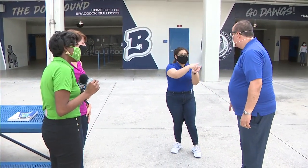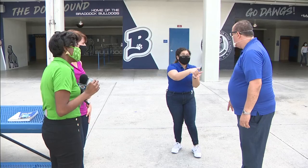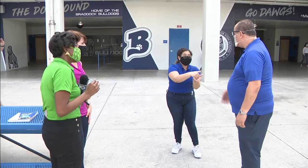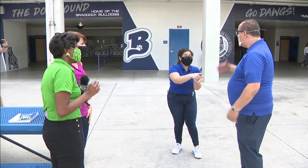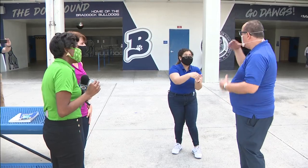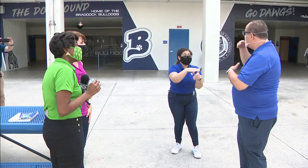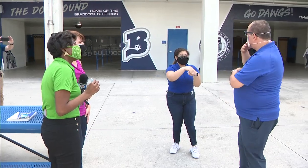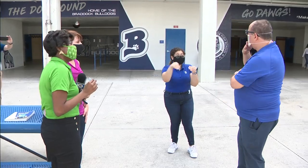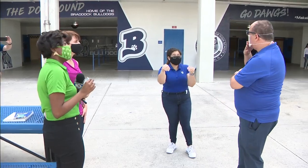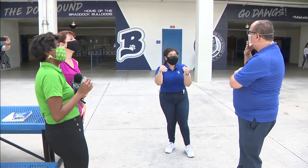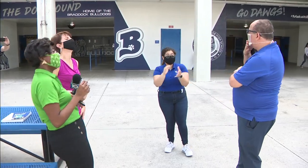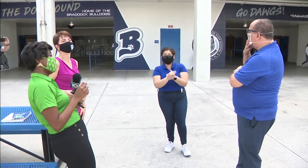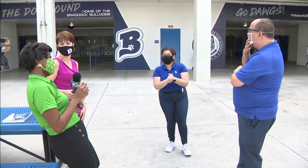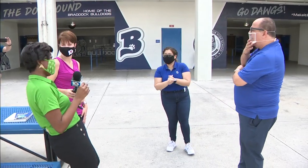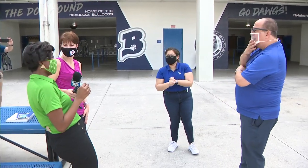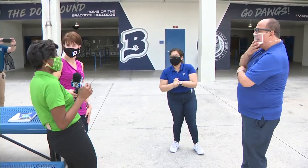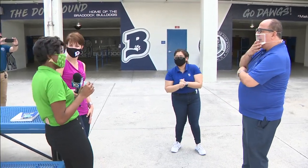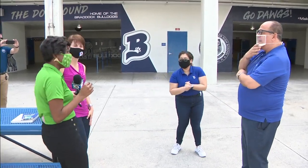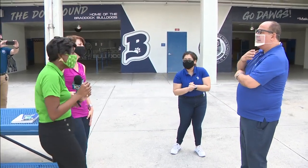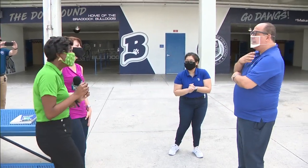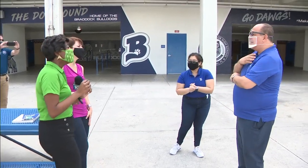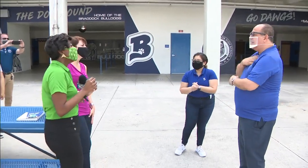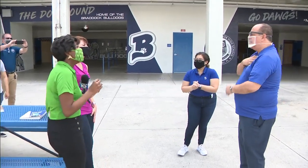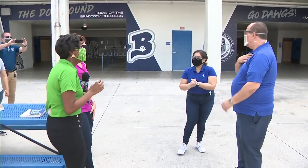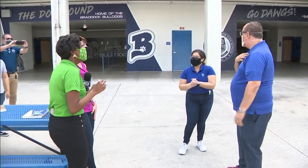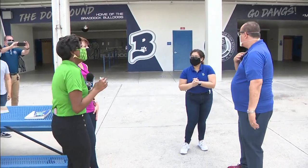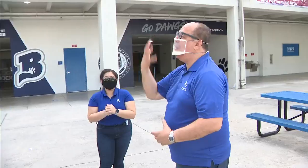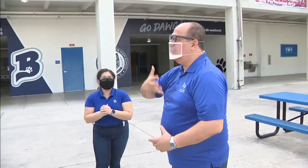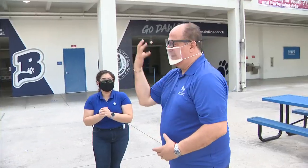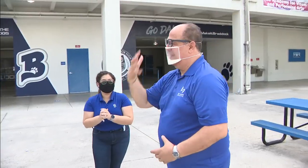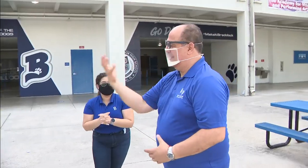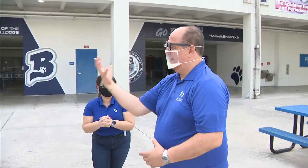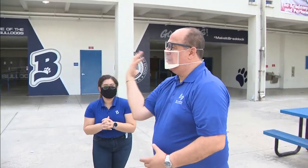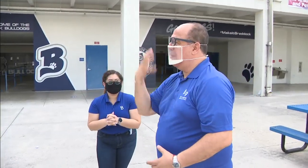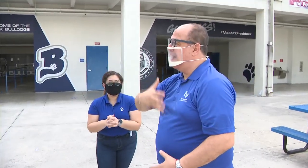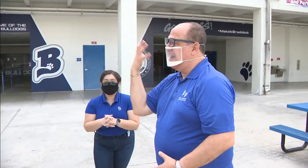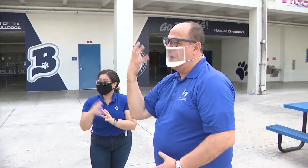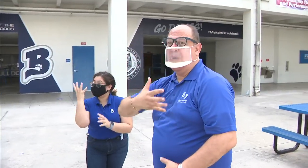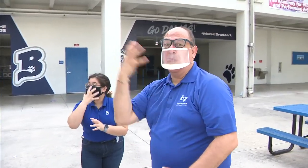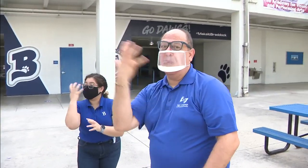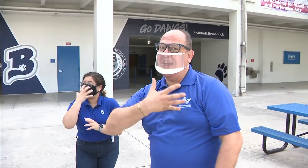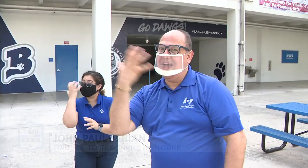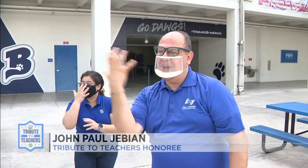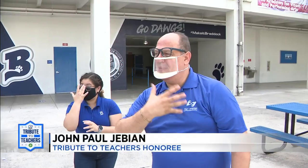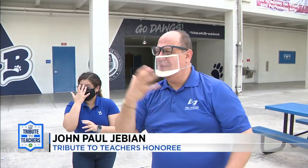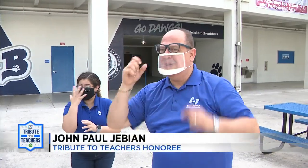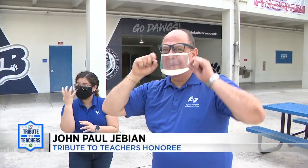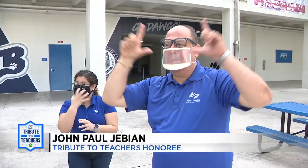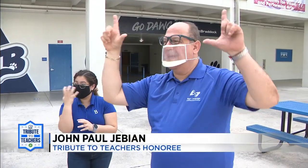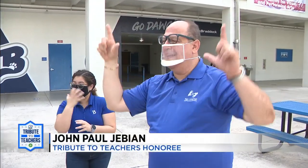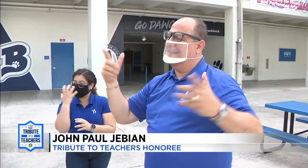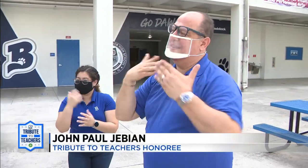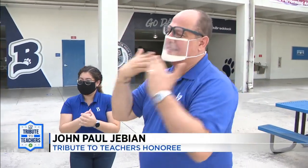WE WOULD LIKE TO GIVE YOU